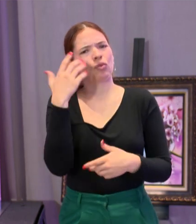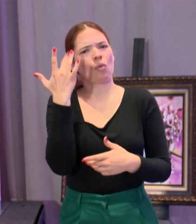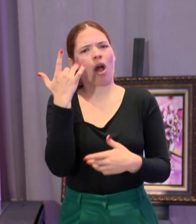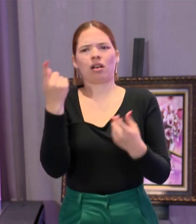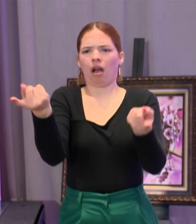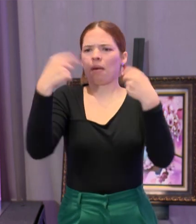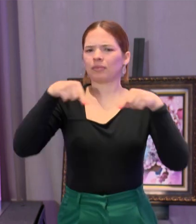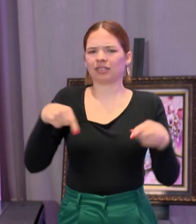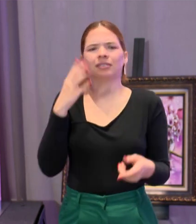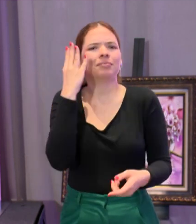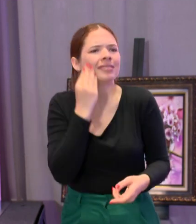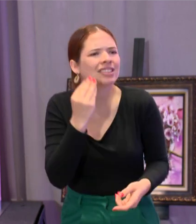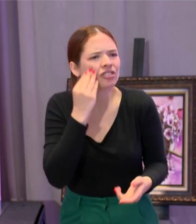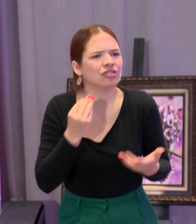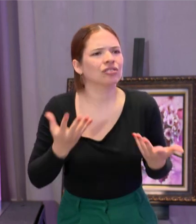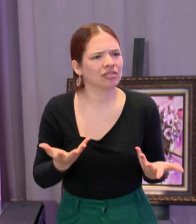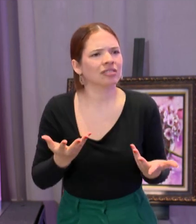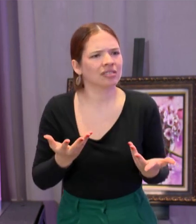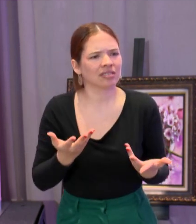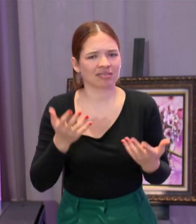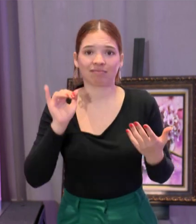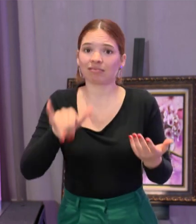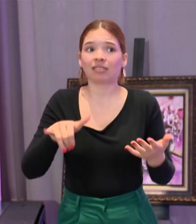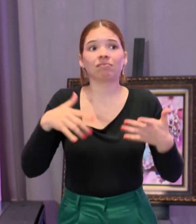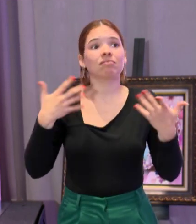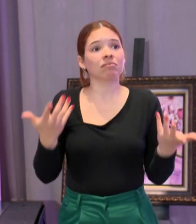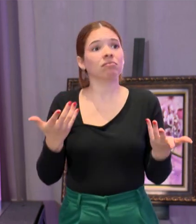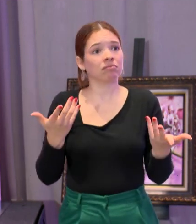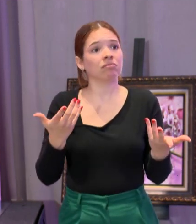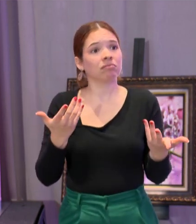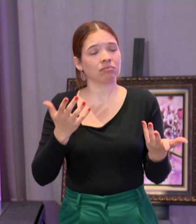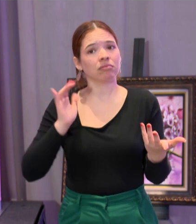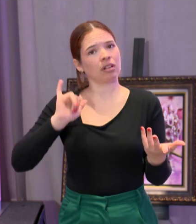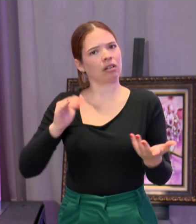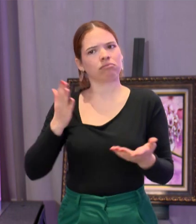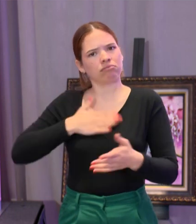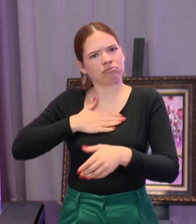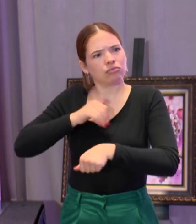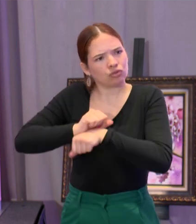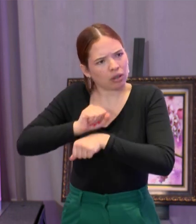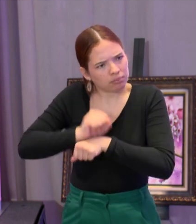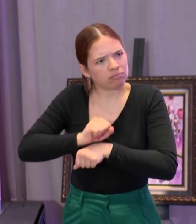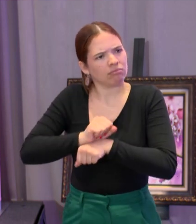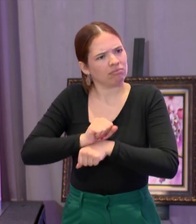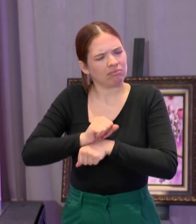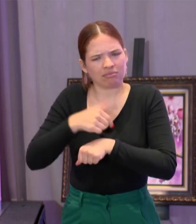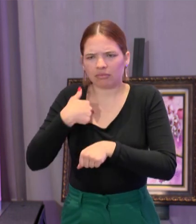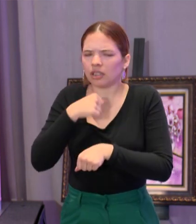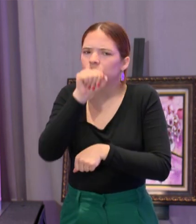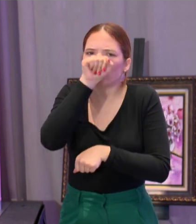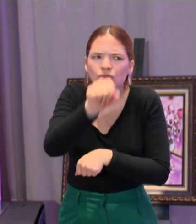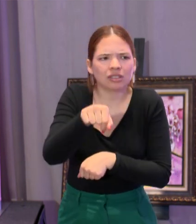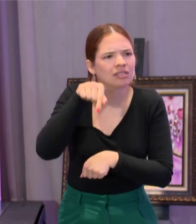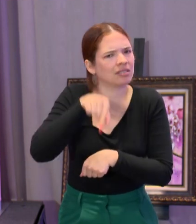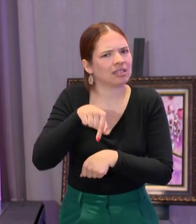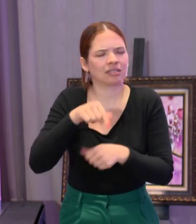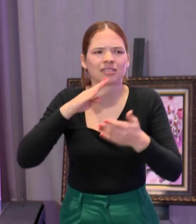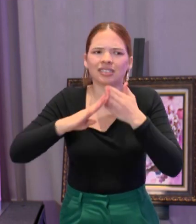AND THAT IS, INDEED, OUR JOB AND THE JOB OF EVERYONE WHO LOVES THIS TOWN TO SPREAD THE WORD